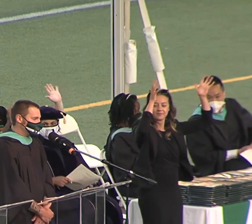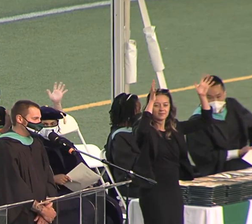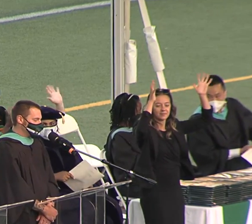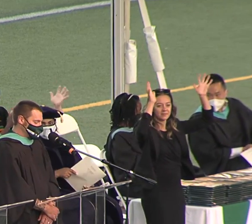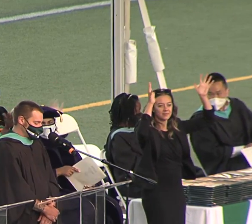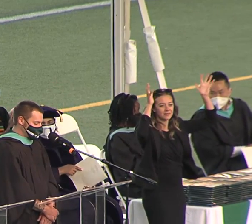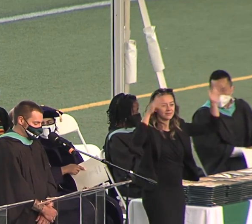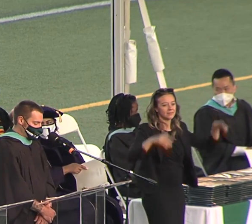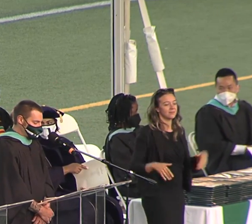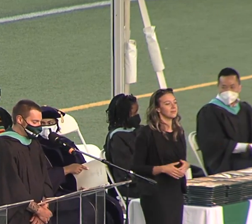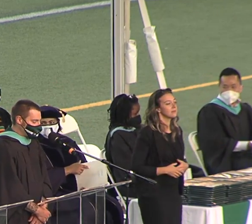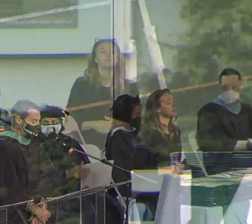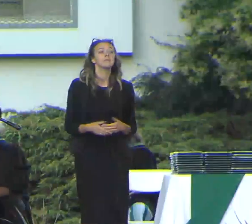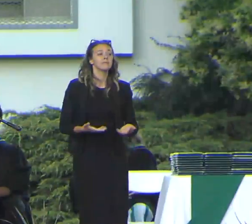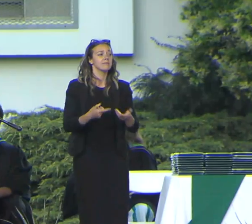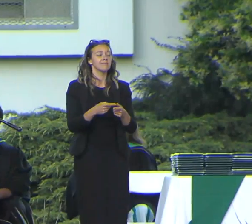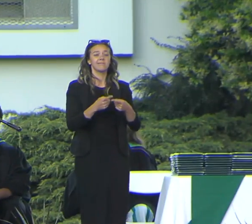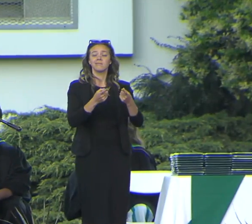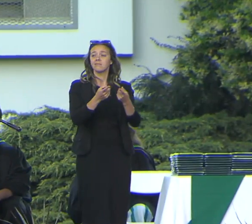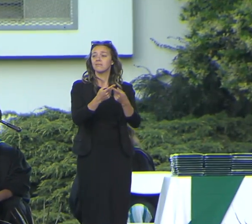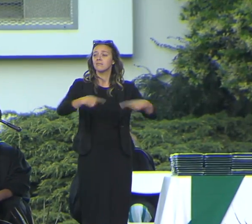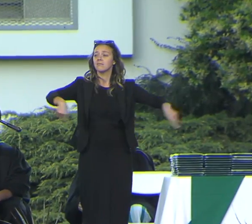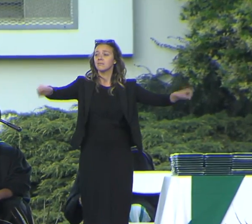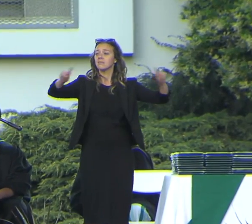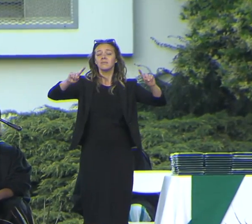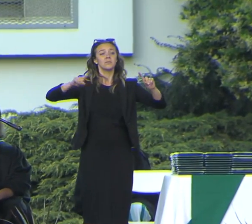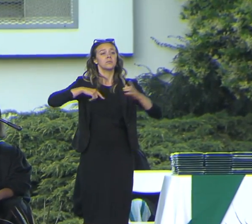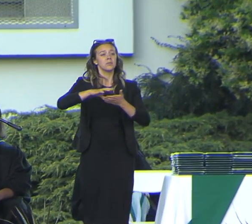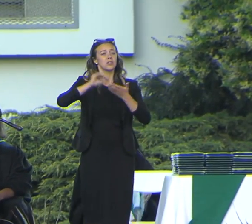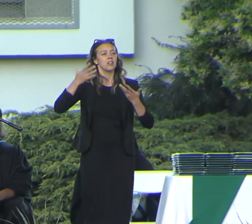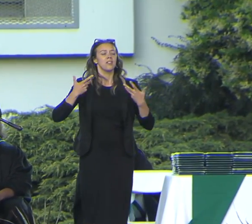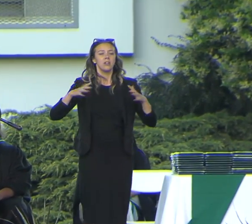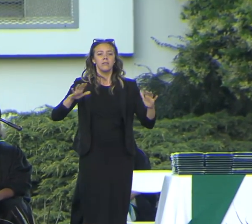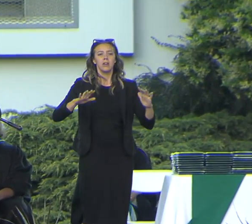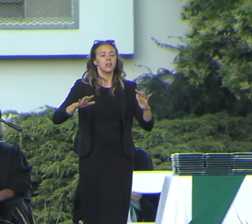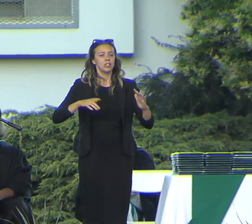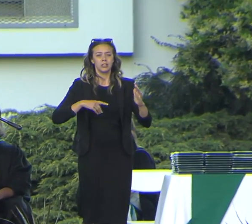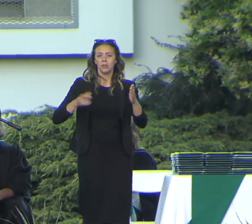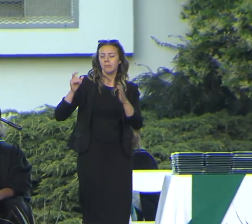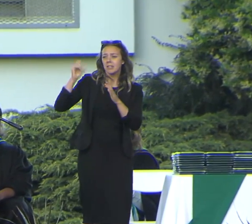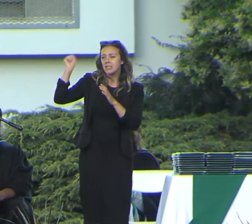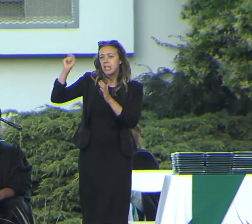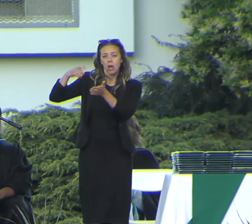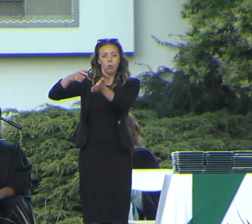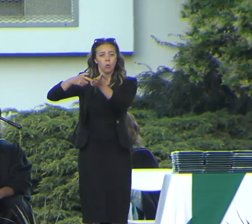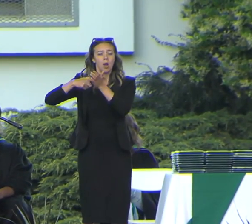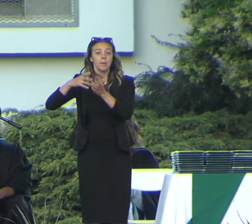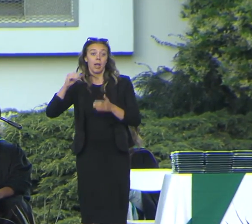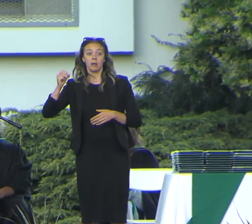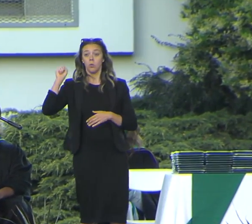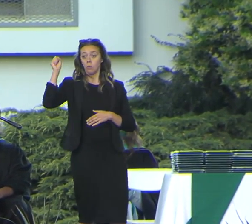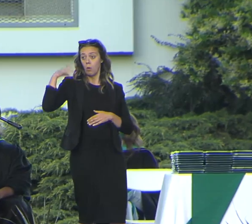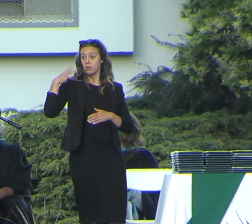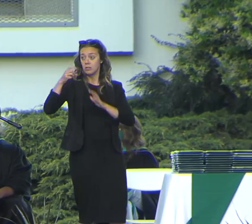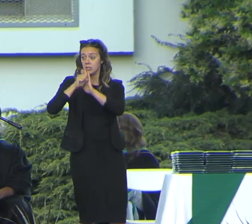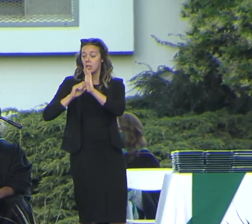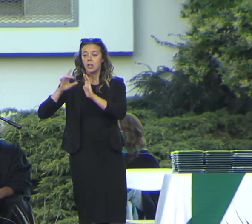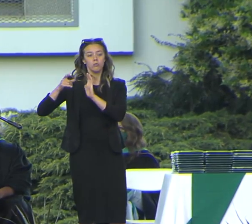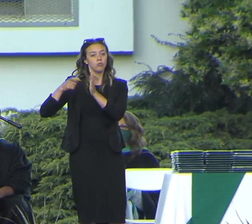These students having met all the graduation requirements of Seattle Public Schools and the State of Washington are prepared to graduate today.